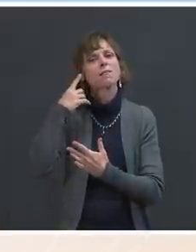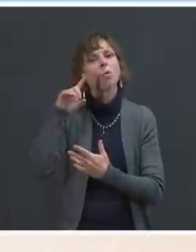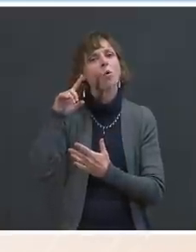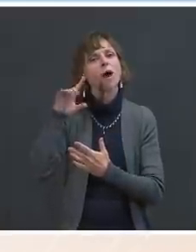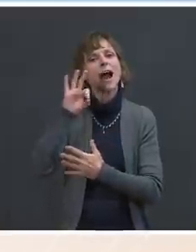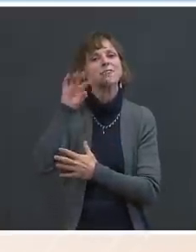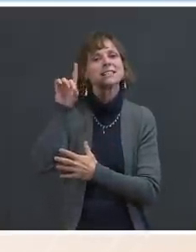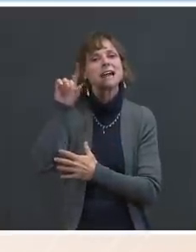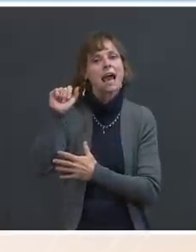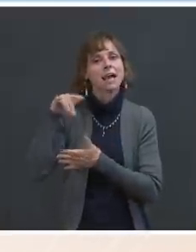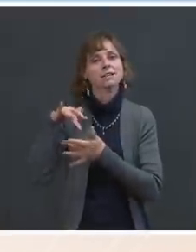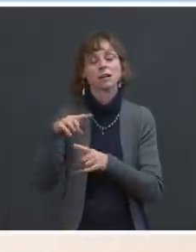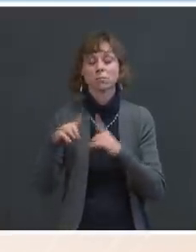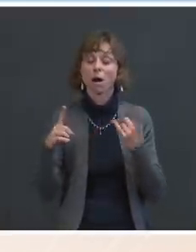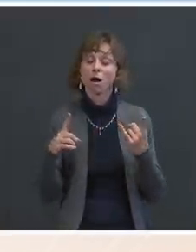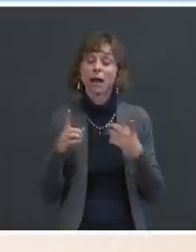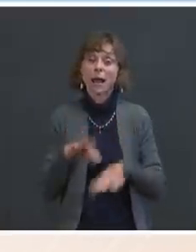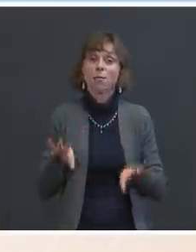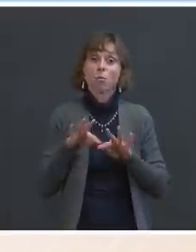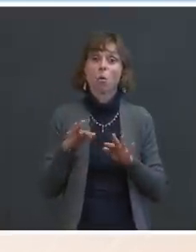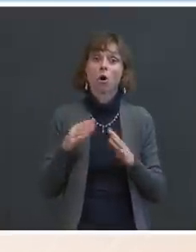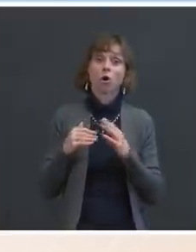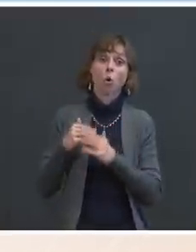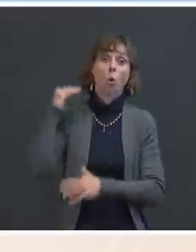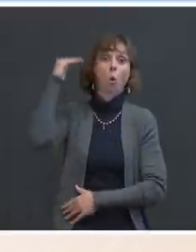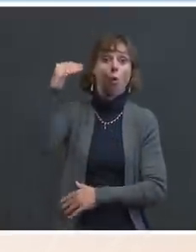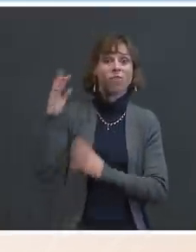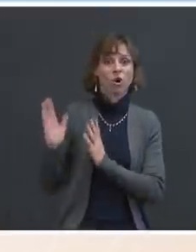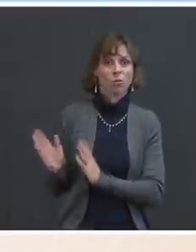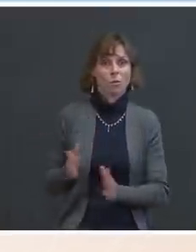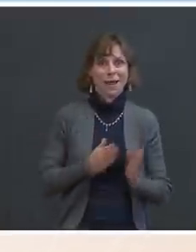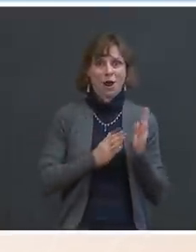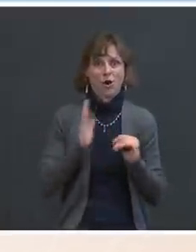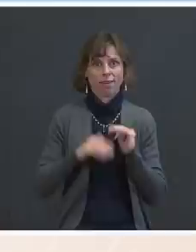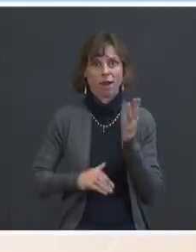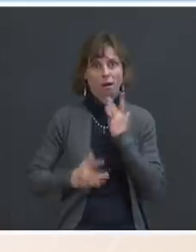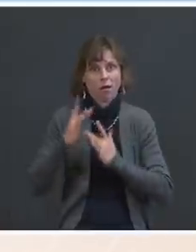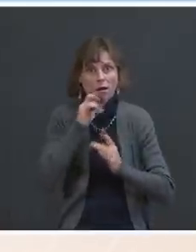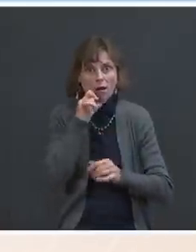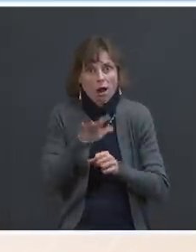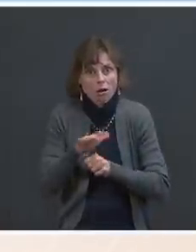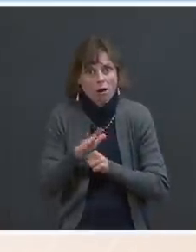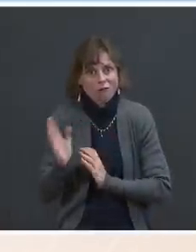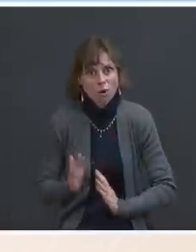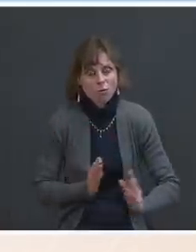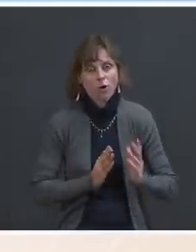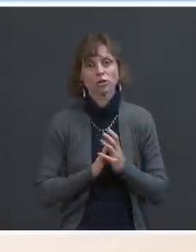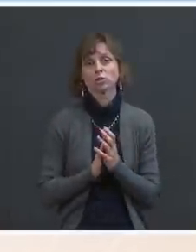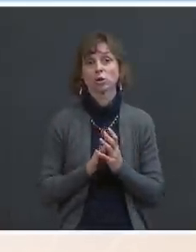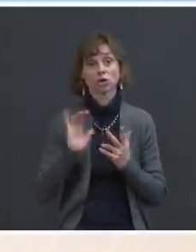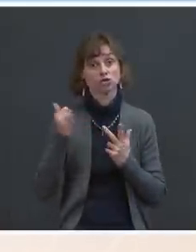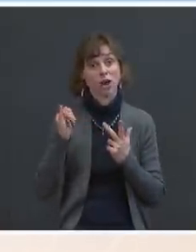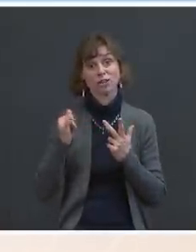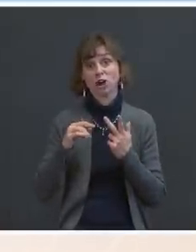We also need maximum flexibility. So Johnson & Johnson -- the vaccine has unique benefits: It's a one-shot vaccine.